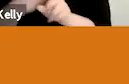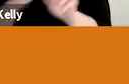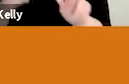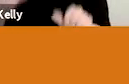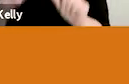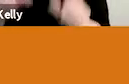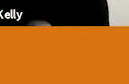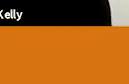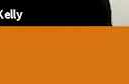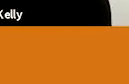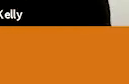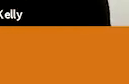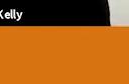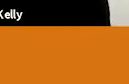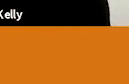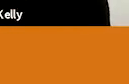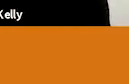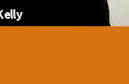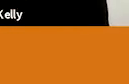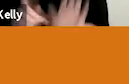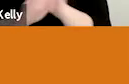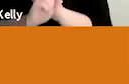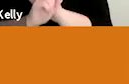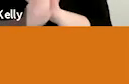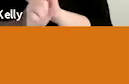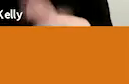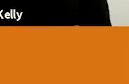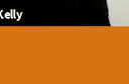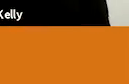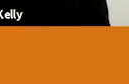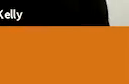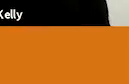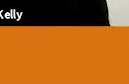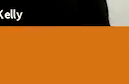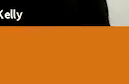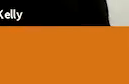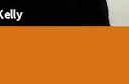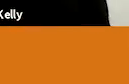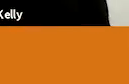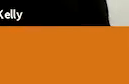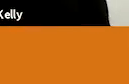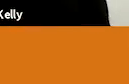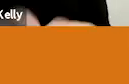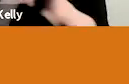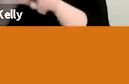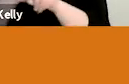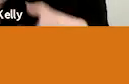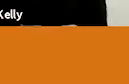And the last one is representation, so learners perceive and comprehend information in different